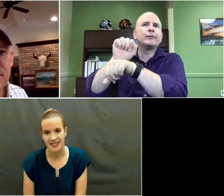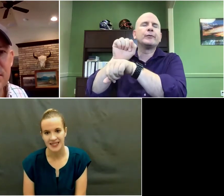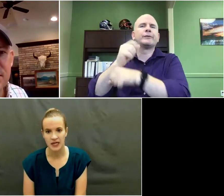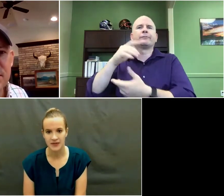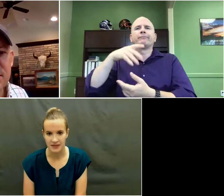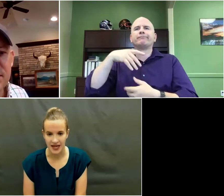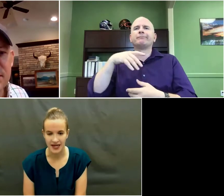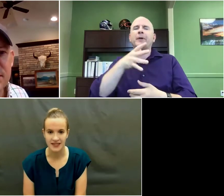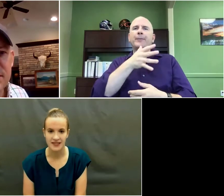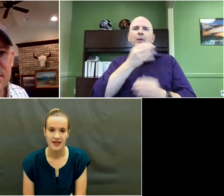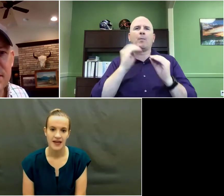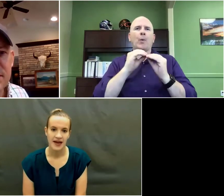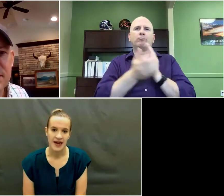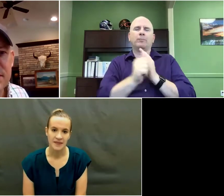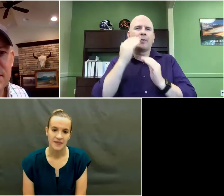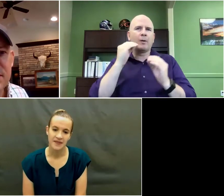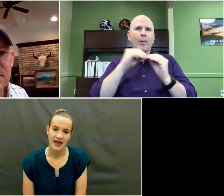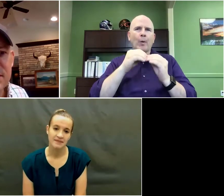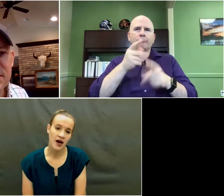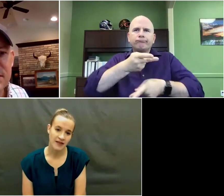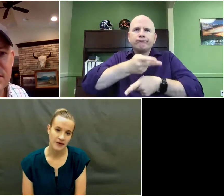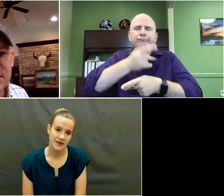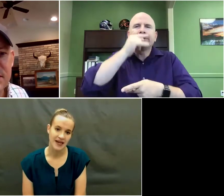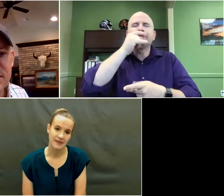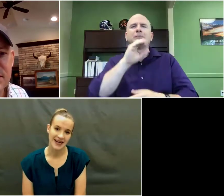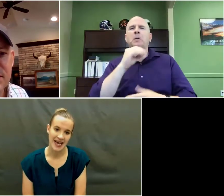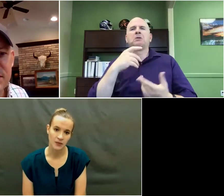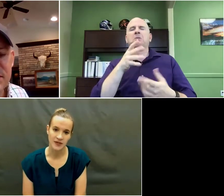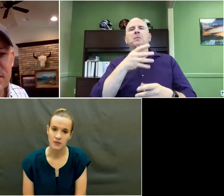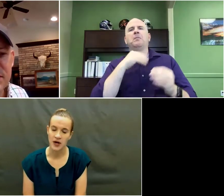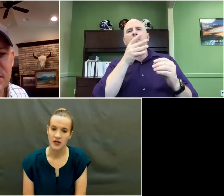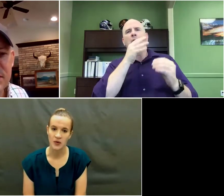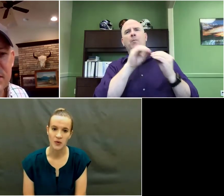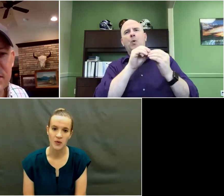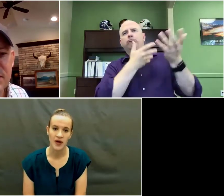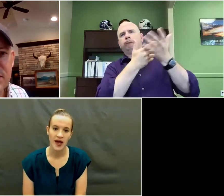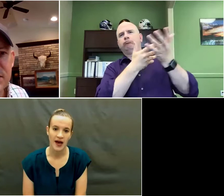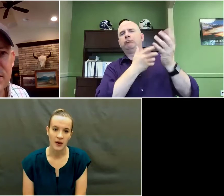didn't know some signs. And part of that was because my dad was the one who was the